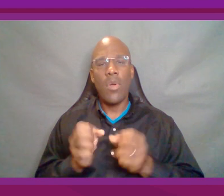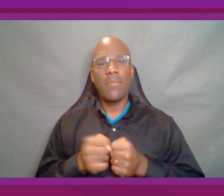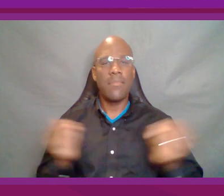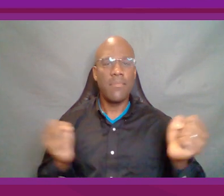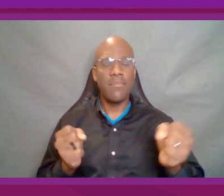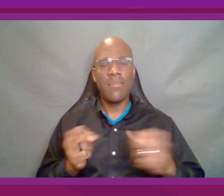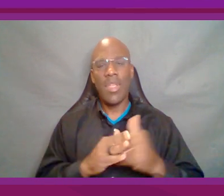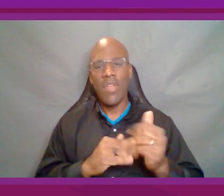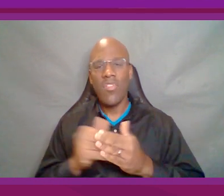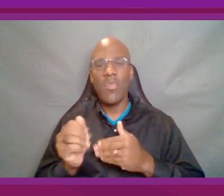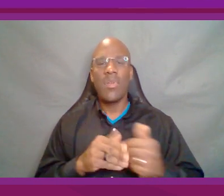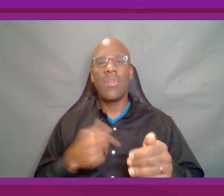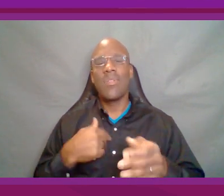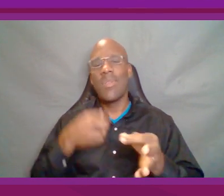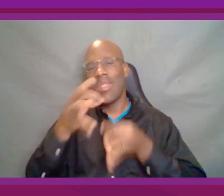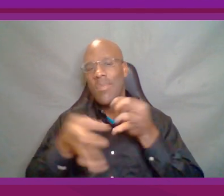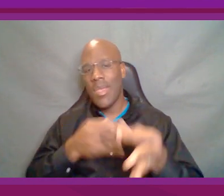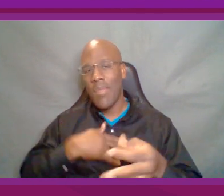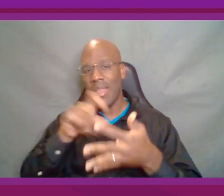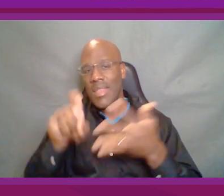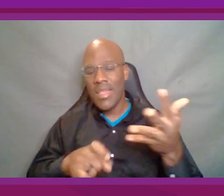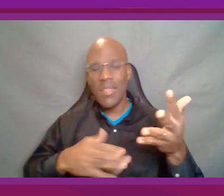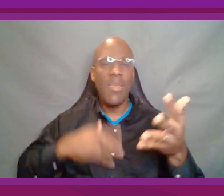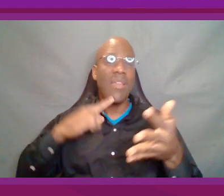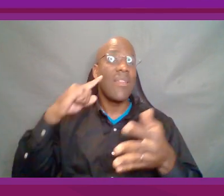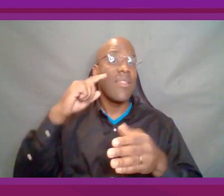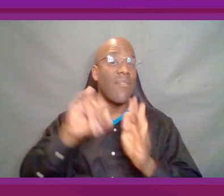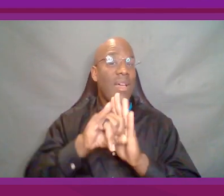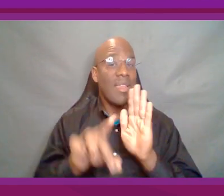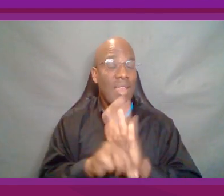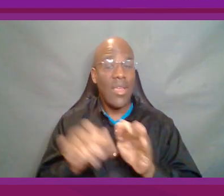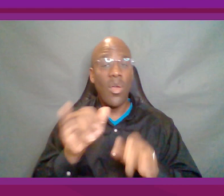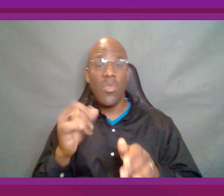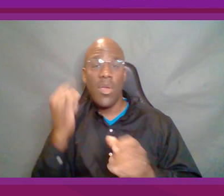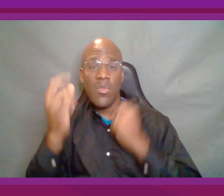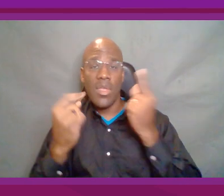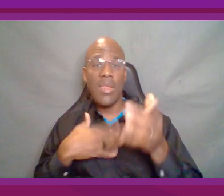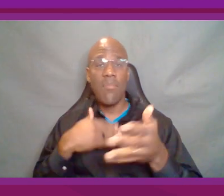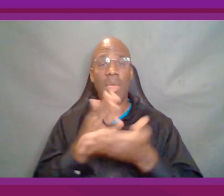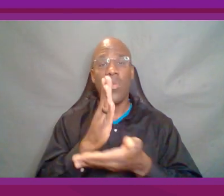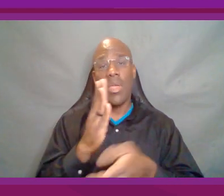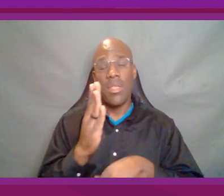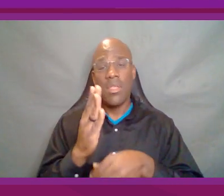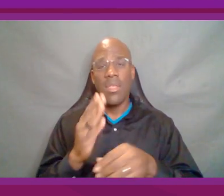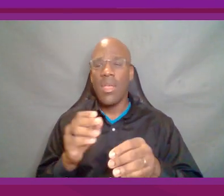to talk about my deaf identity, my needs, and understanding my rights, being clear what type